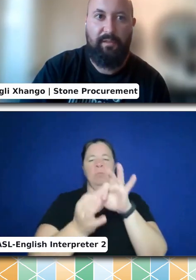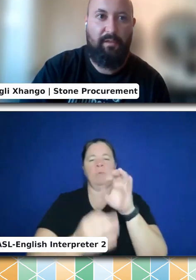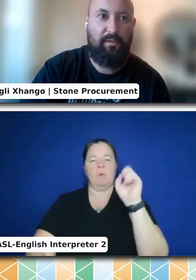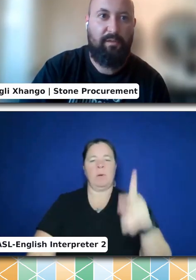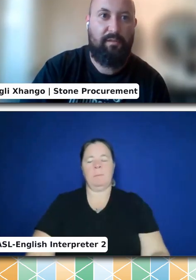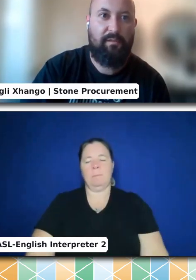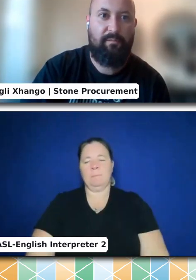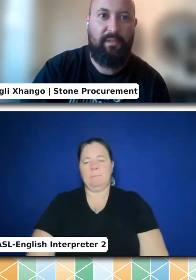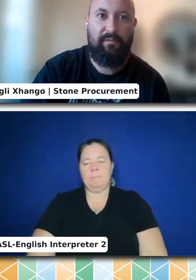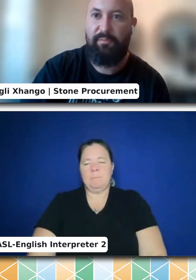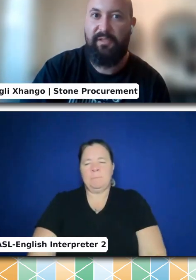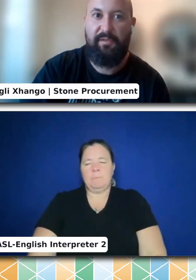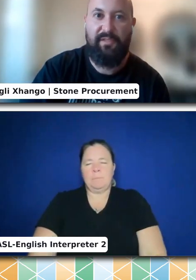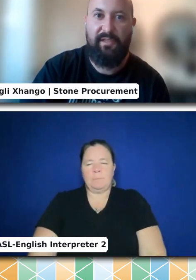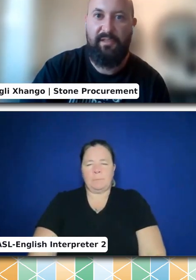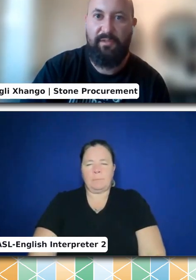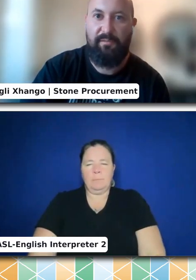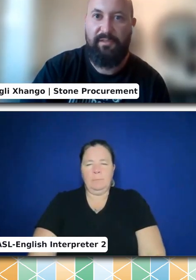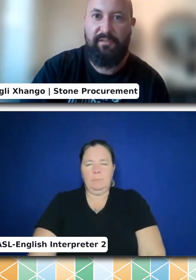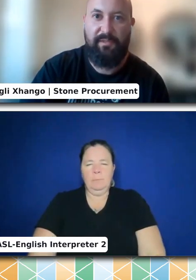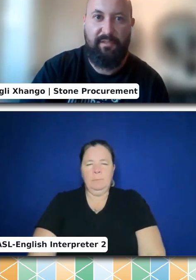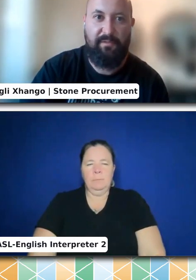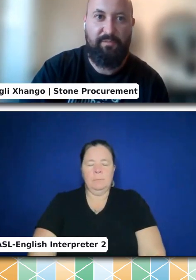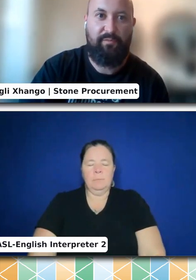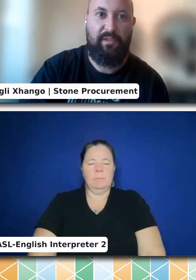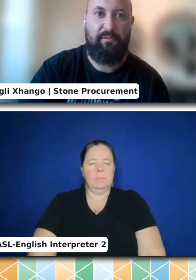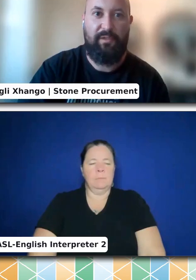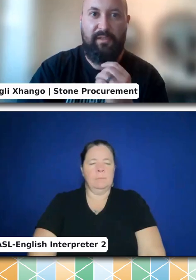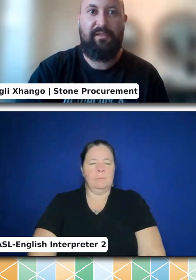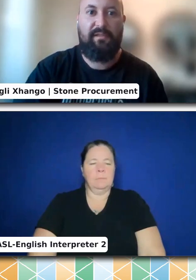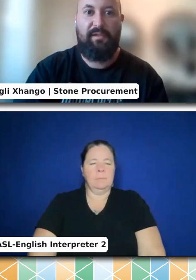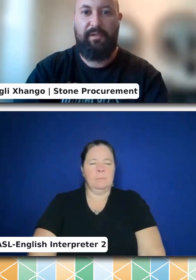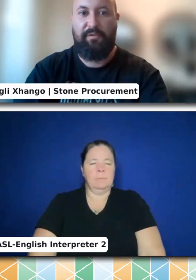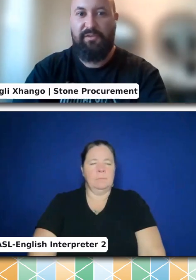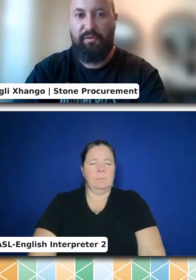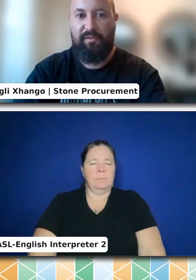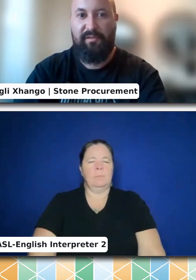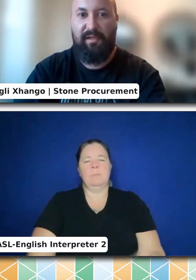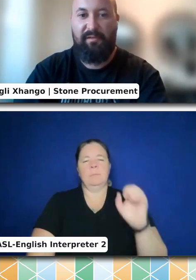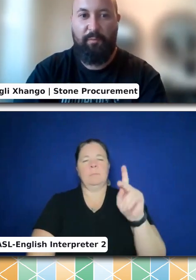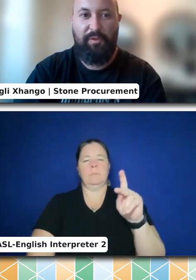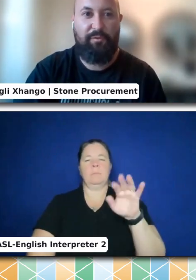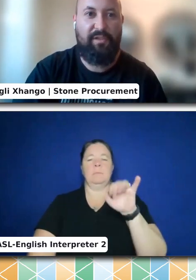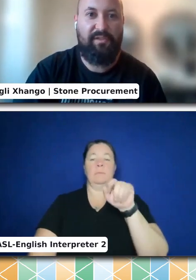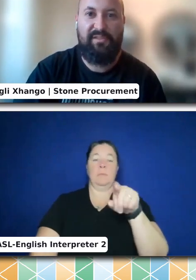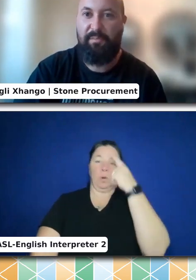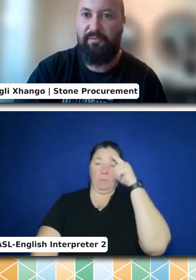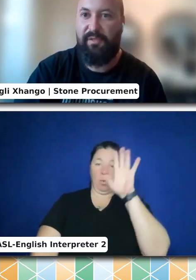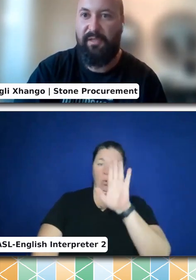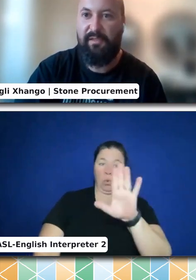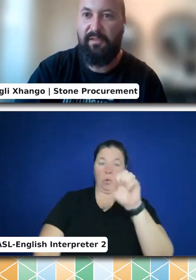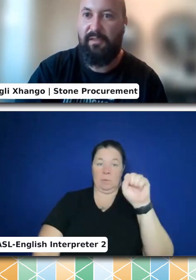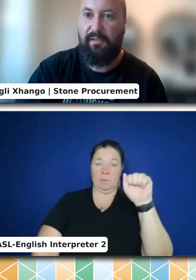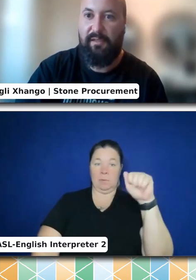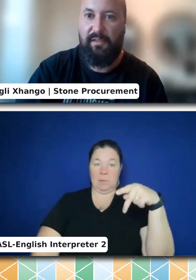My ribbon keeps kind of coming up, and let me just move it out of the way. Area. So, uh, for your Sapariba.